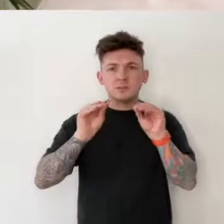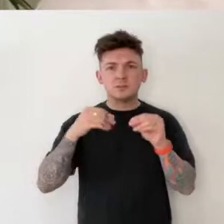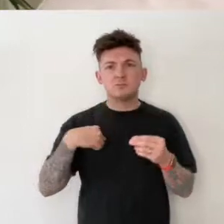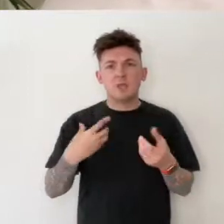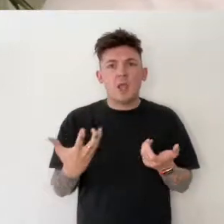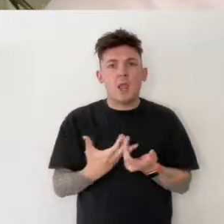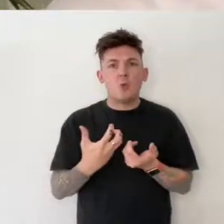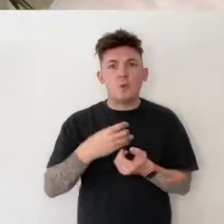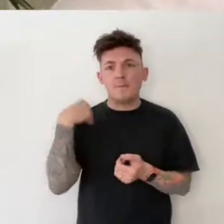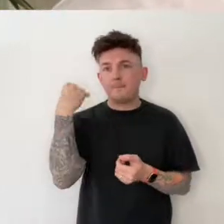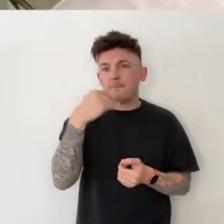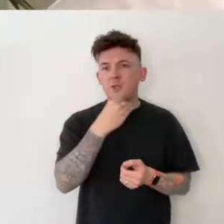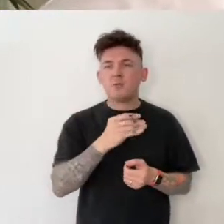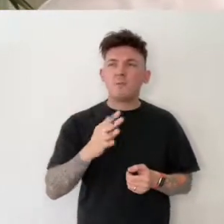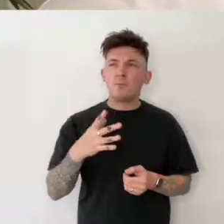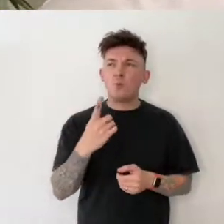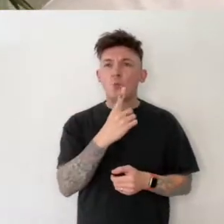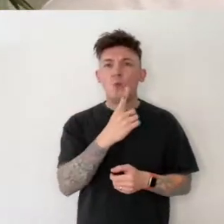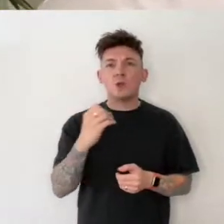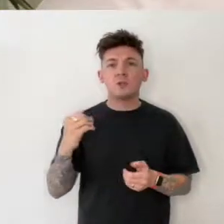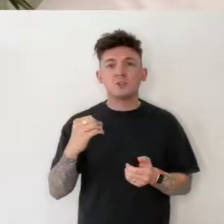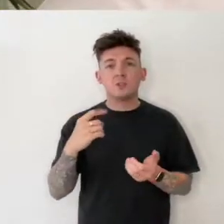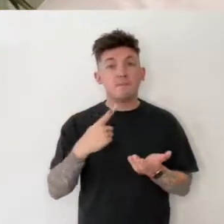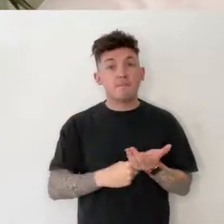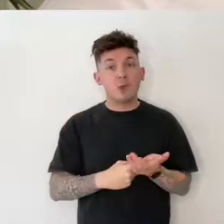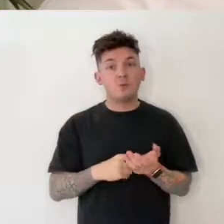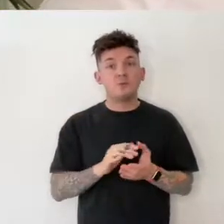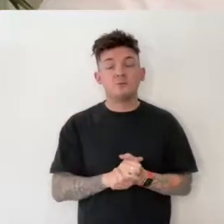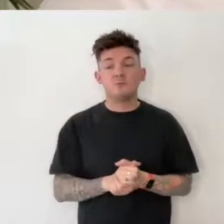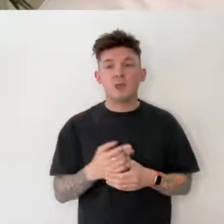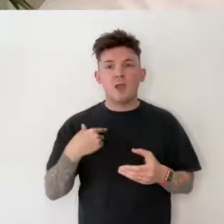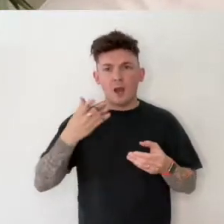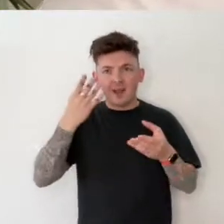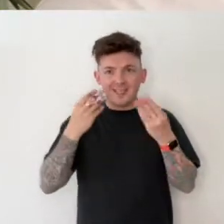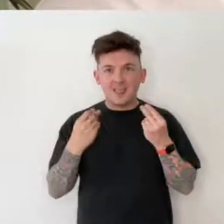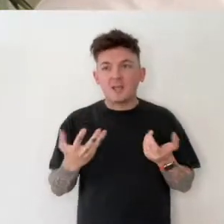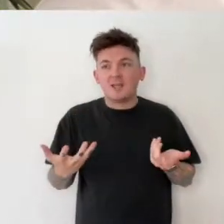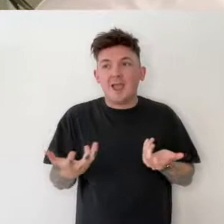all morning and it was the best money i spent because i learned how to do my makeup. what